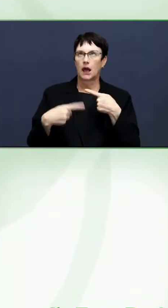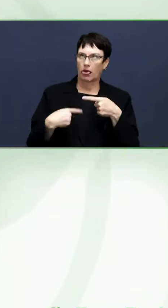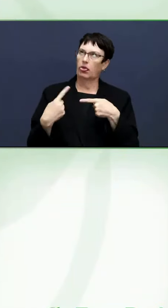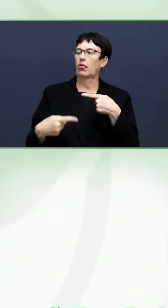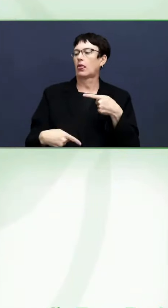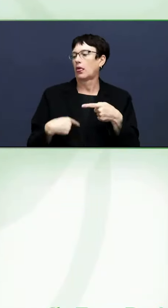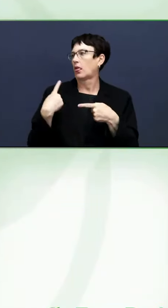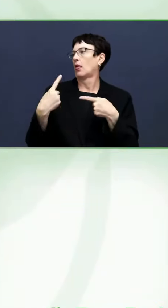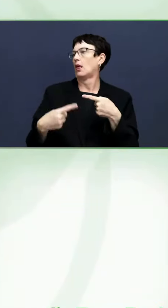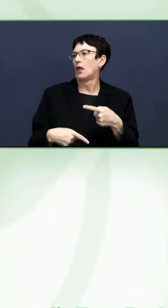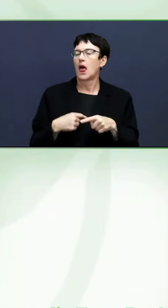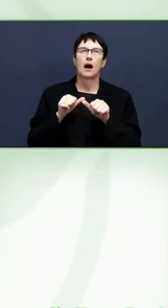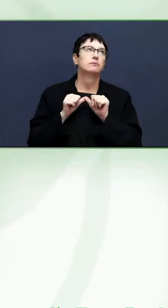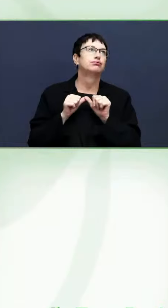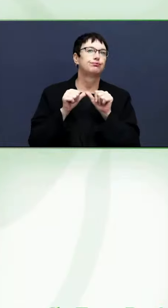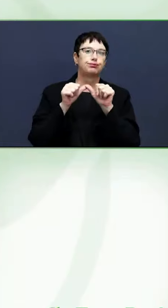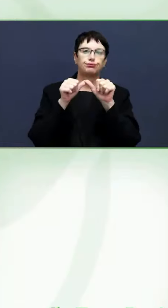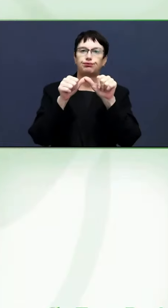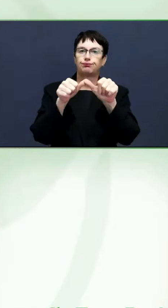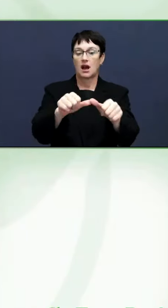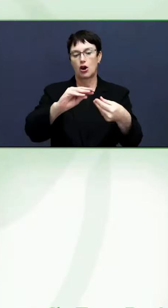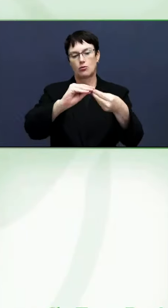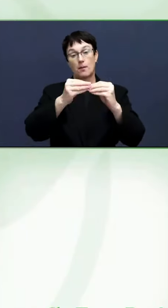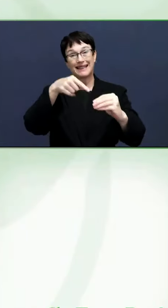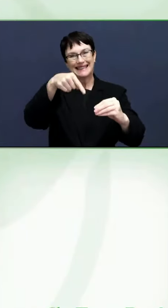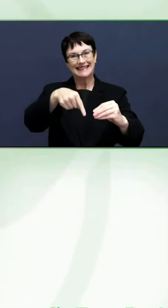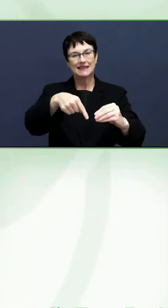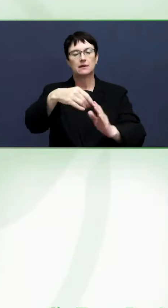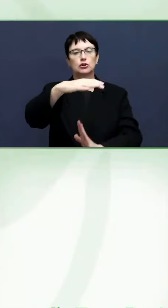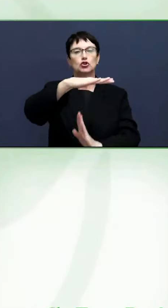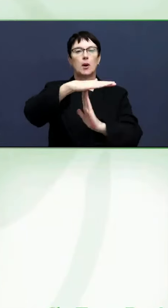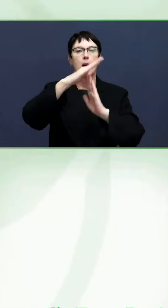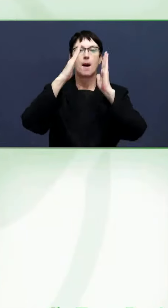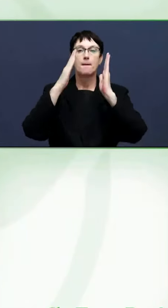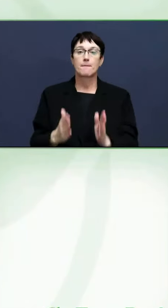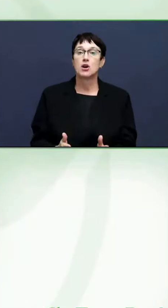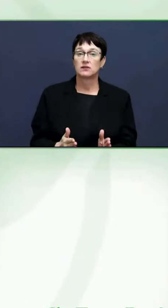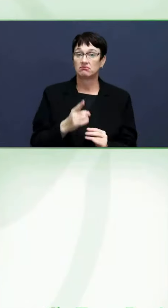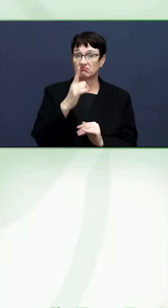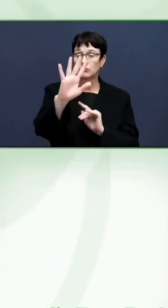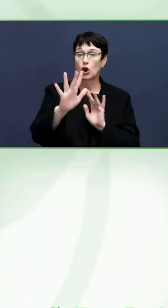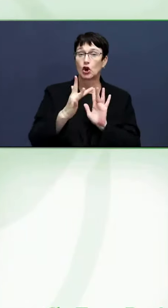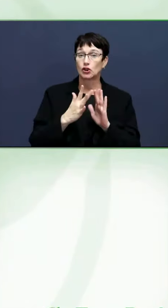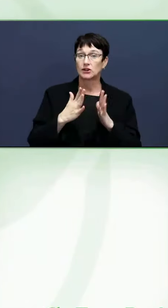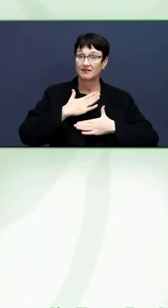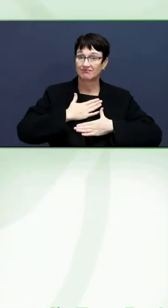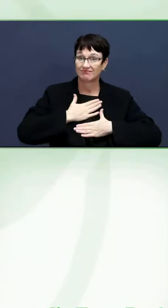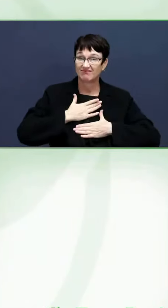With 17, thank you. Thank you very much.